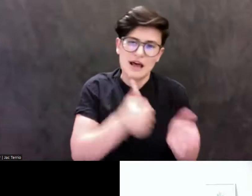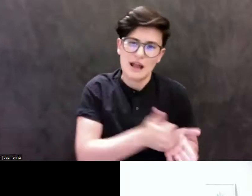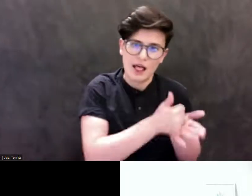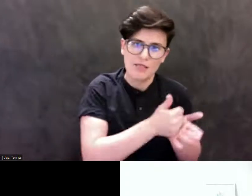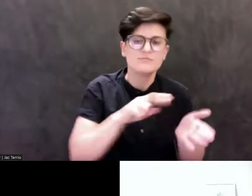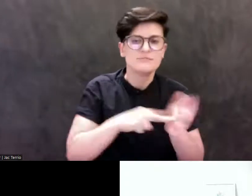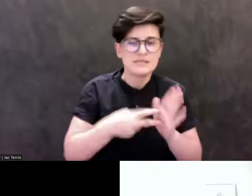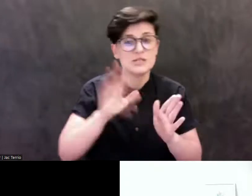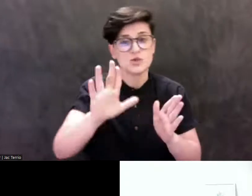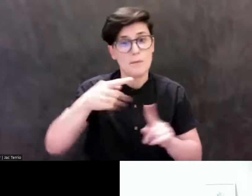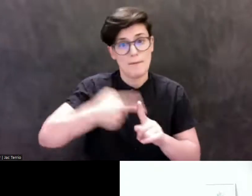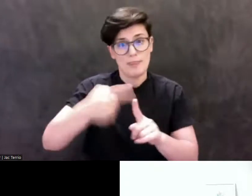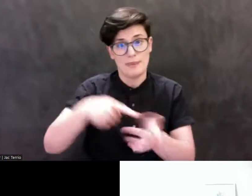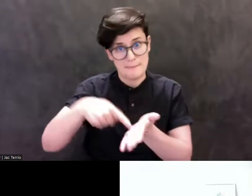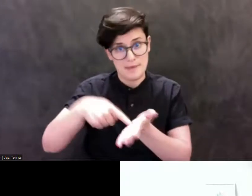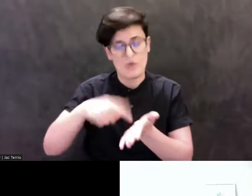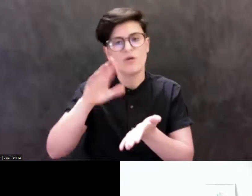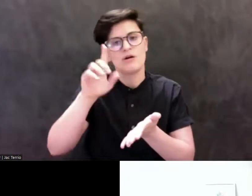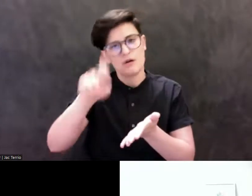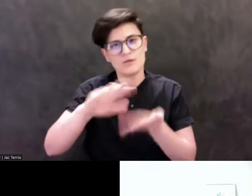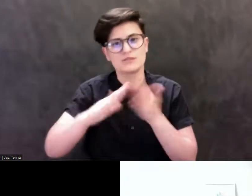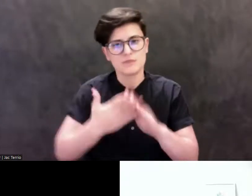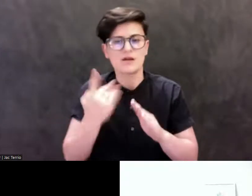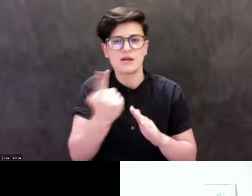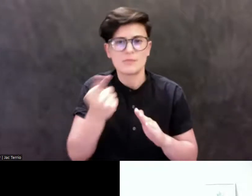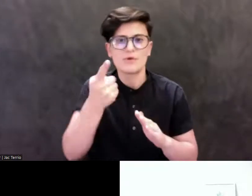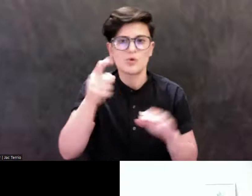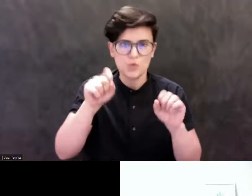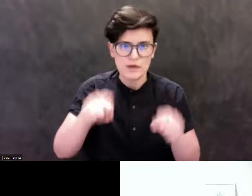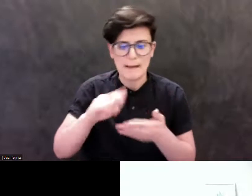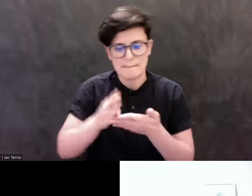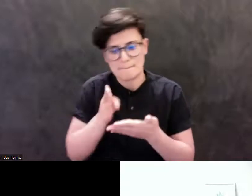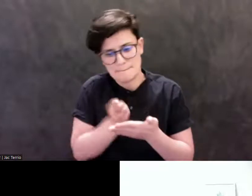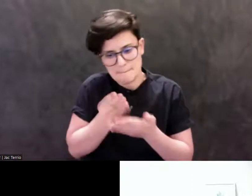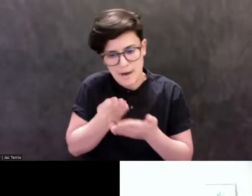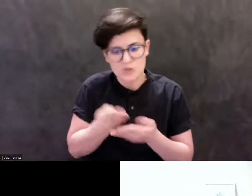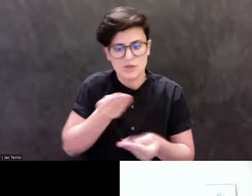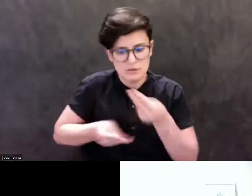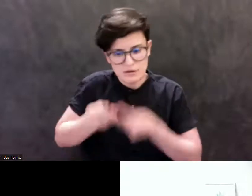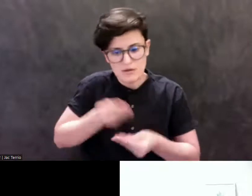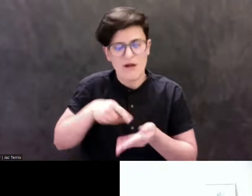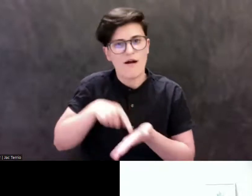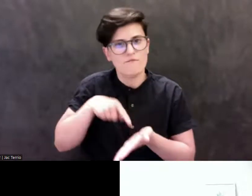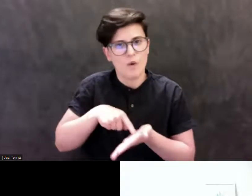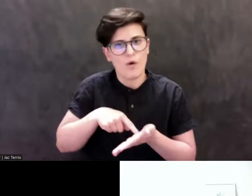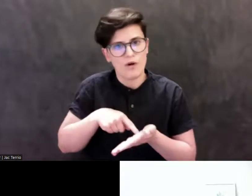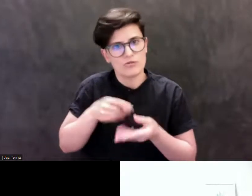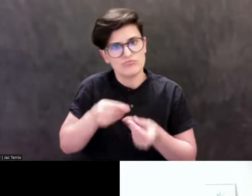And I will repeated at the end, but if you are given a payment program that you cannot